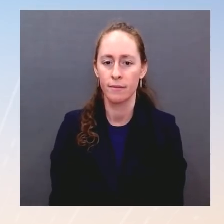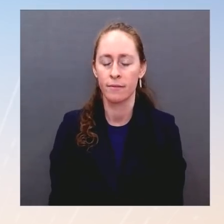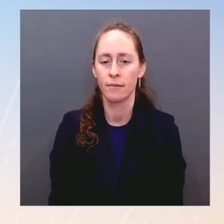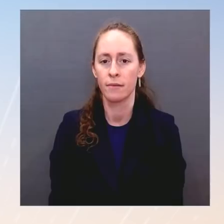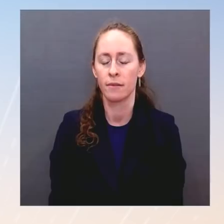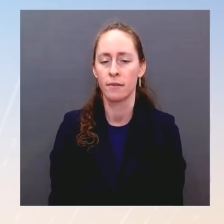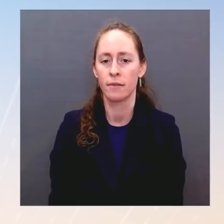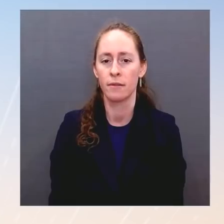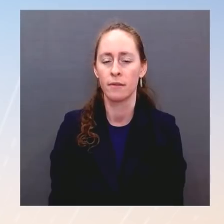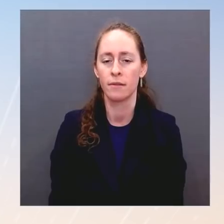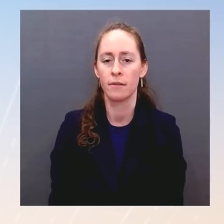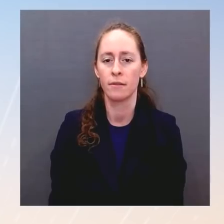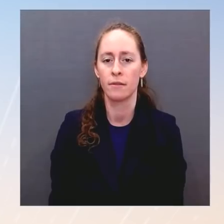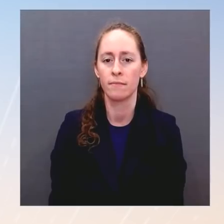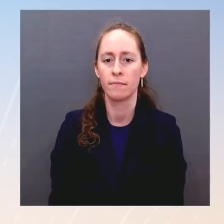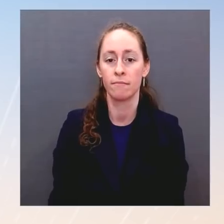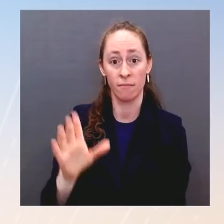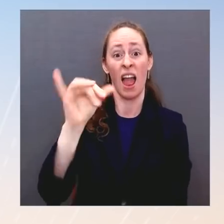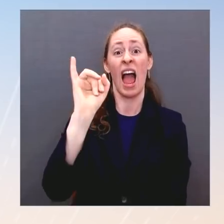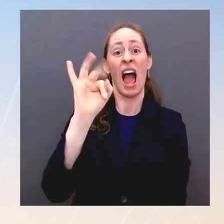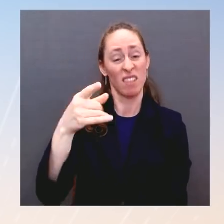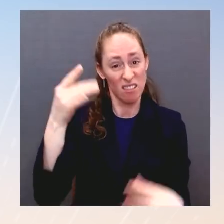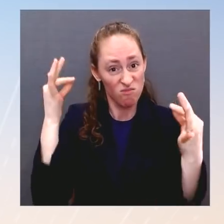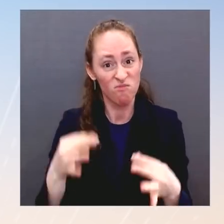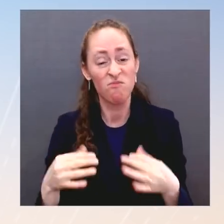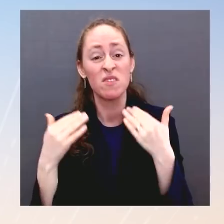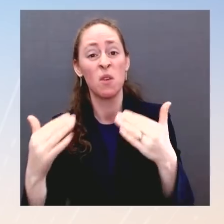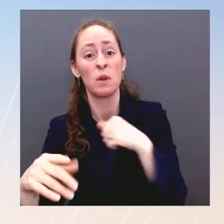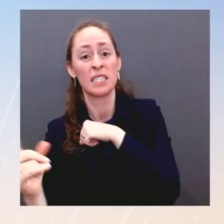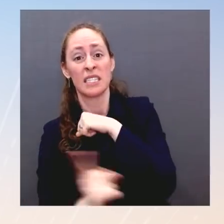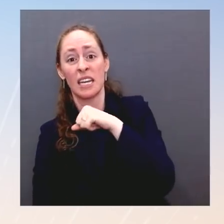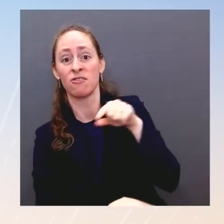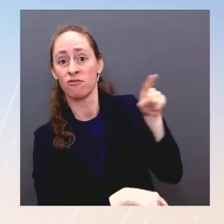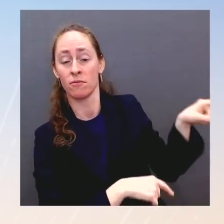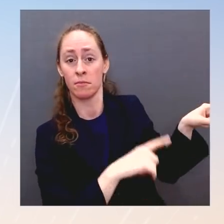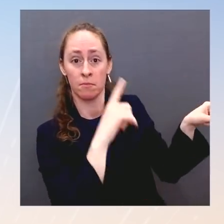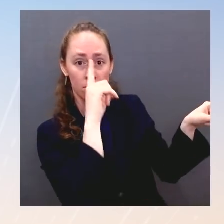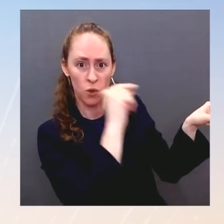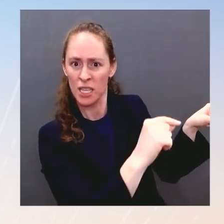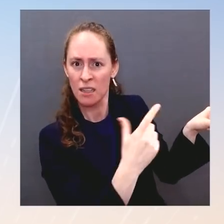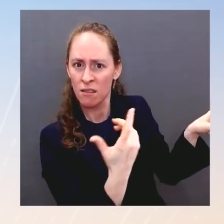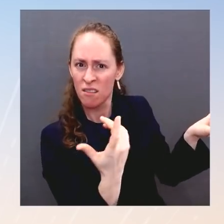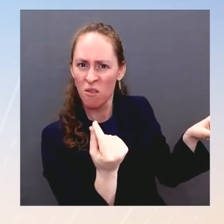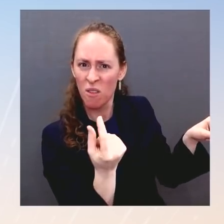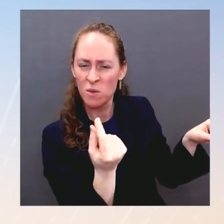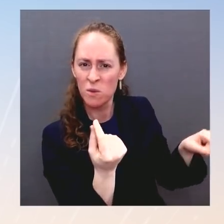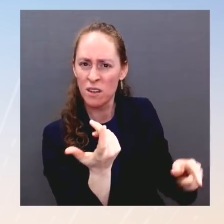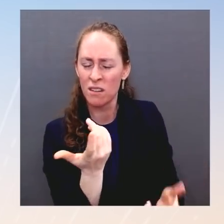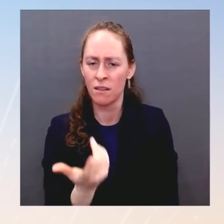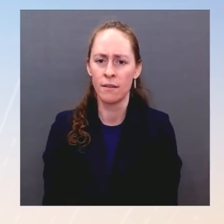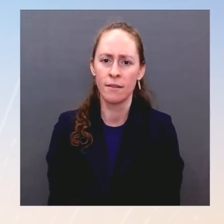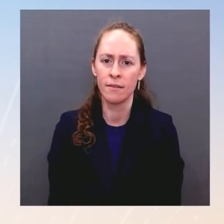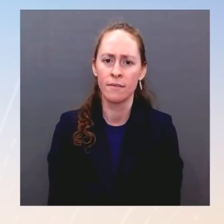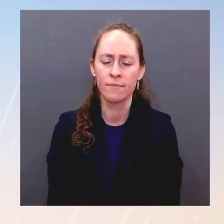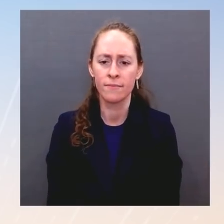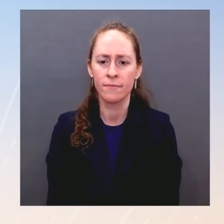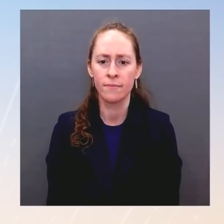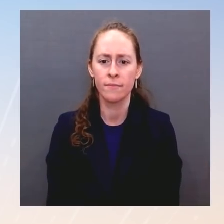that this is more of a symbolic move than anything. Ms. Psaki: Well, without getting into any specific details -- I know you're not exactly asking me this, but sort of --